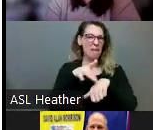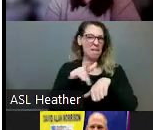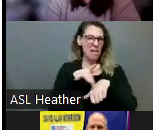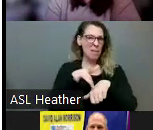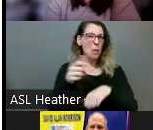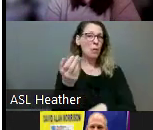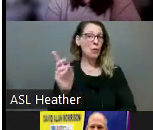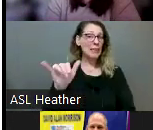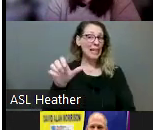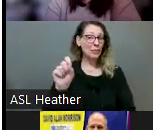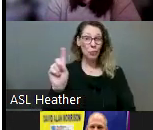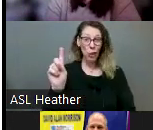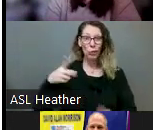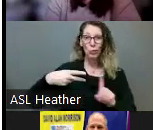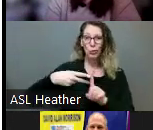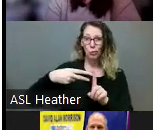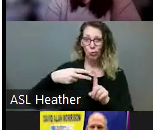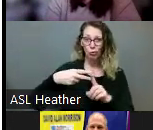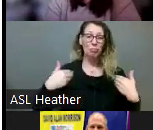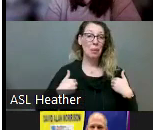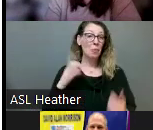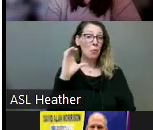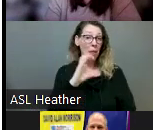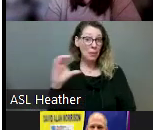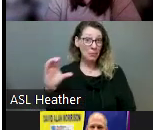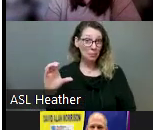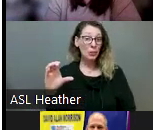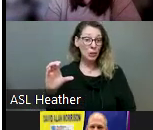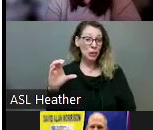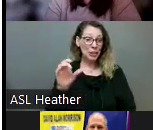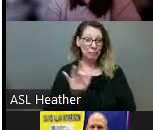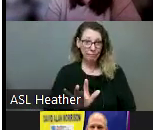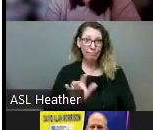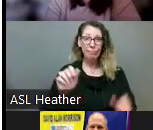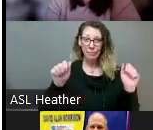YouTube. We have closed captions available in the menu if you want to use those,